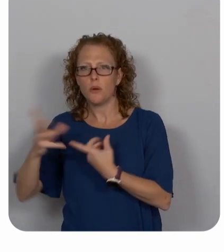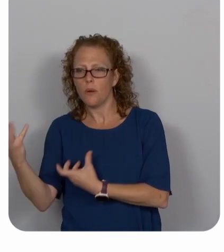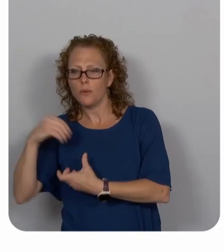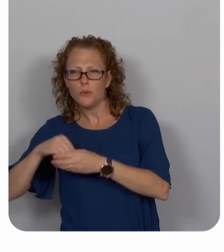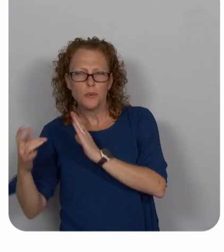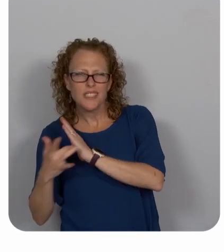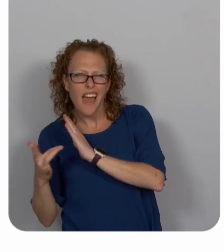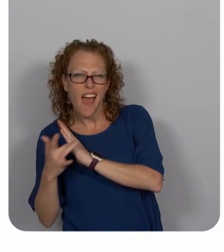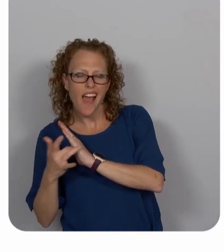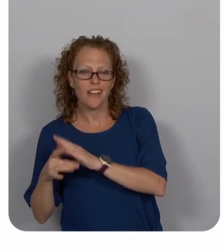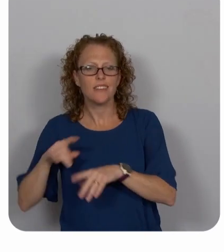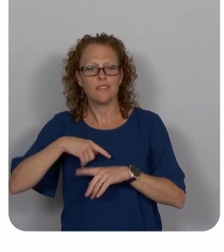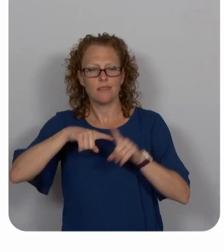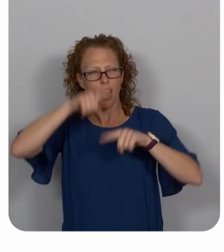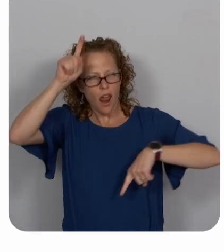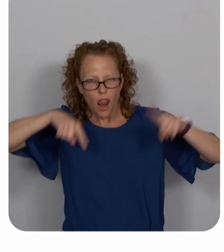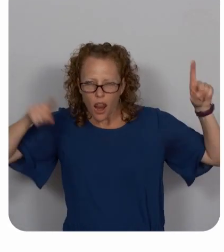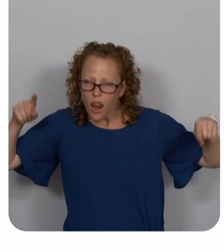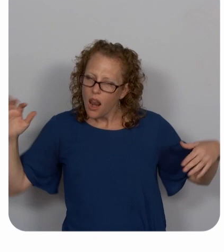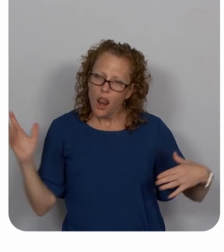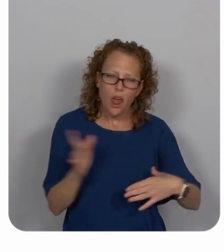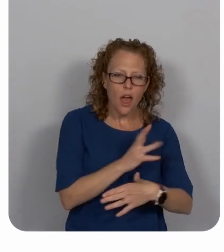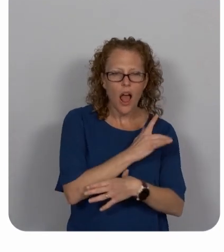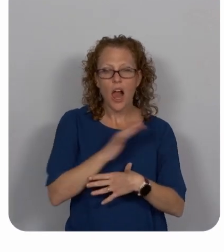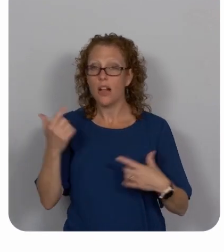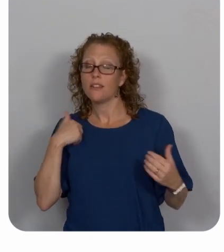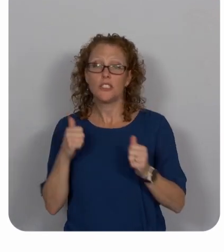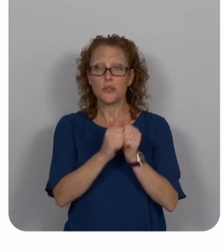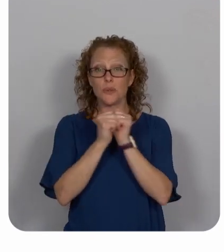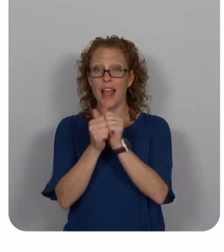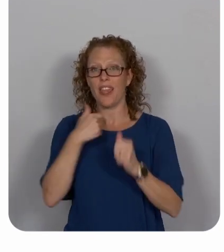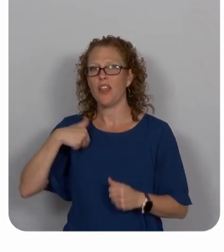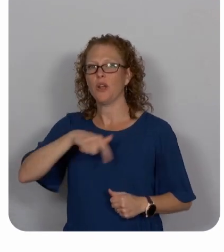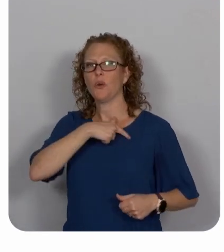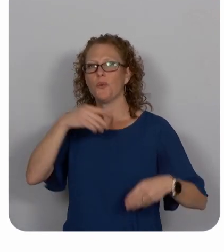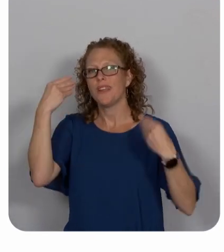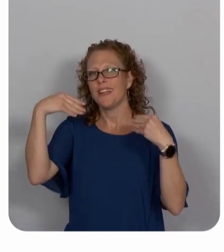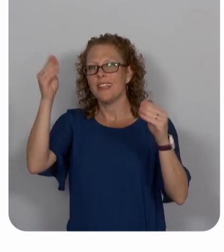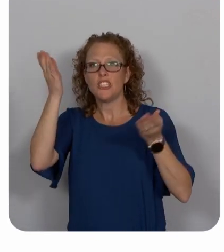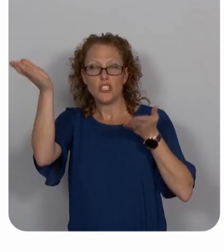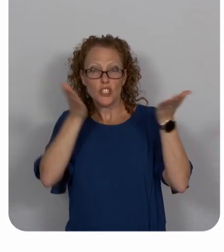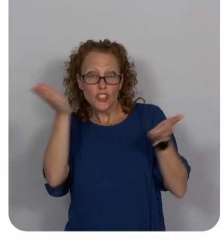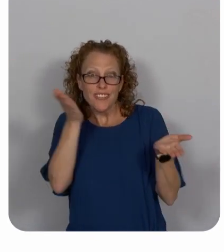Together, these apps and services serve over half a billion users.